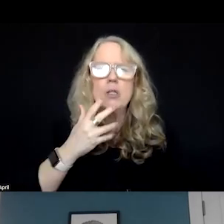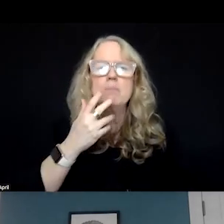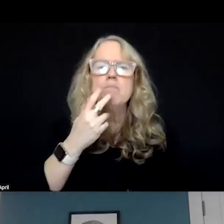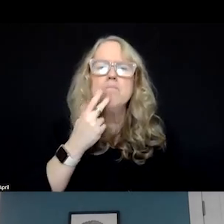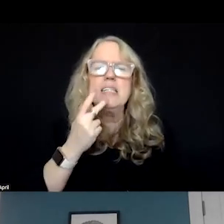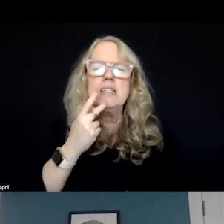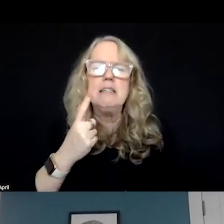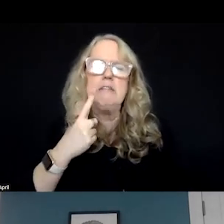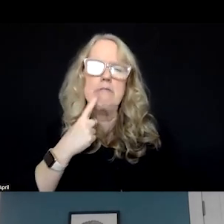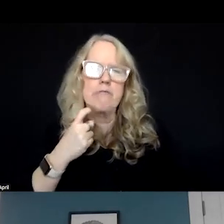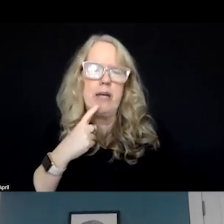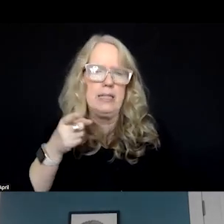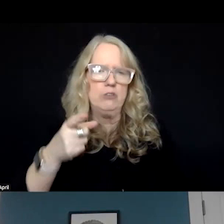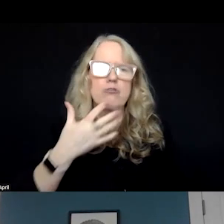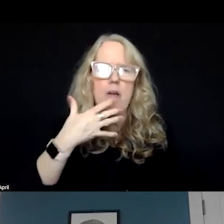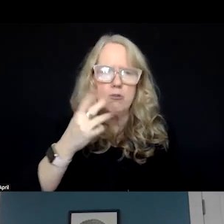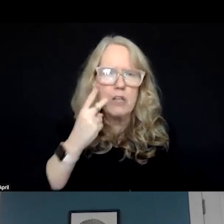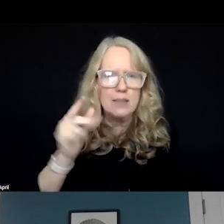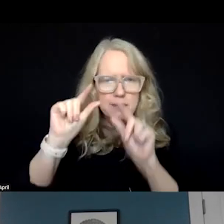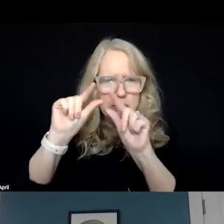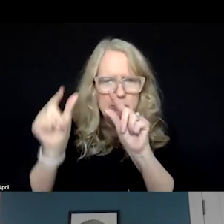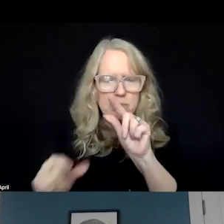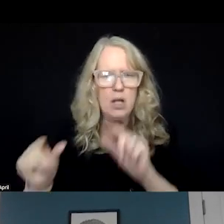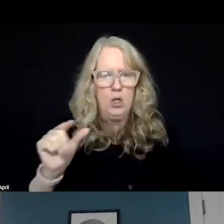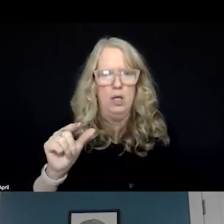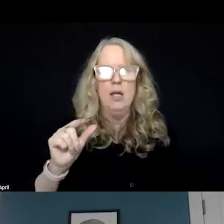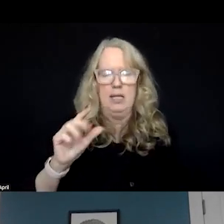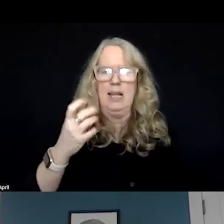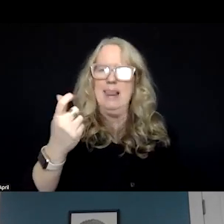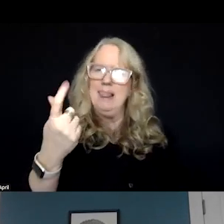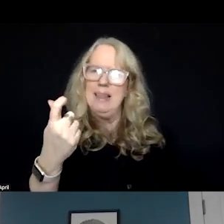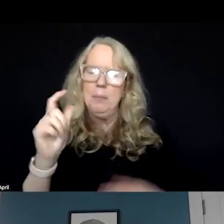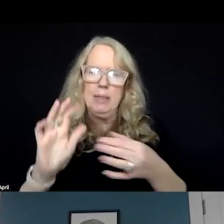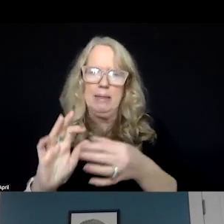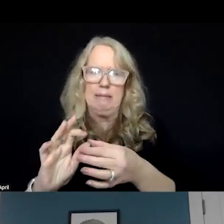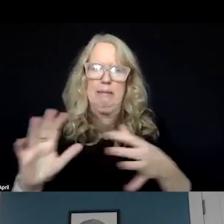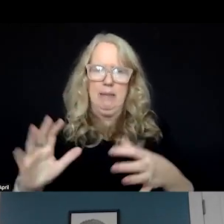COLOR. AS YOU NOTICE, WE ARE DISCONNECTED. WE HAVE ONE COUNTY